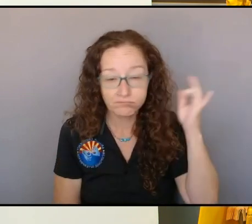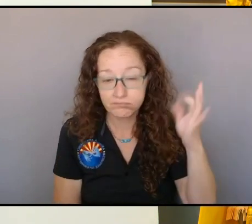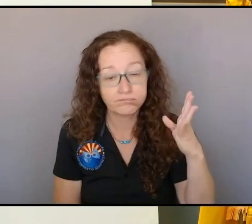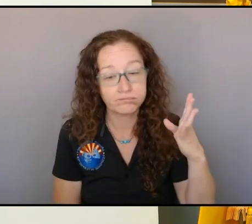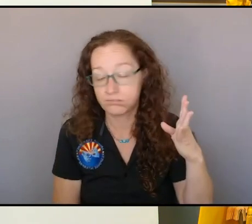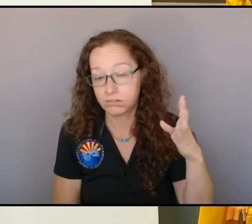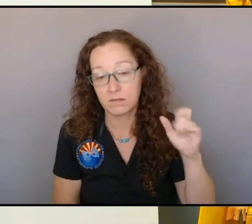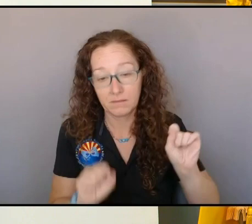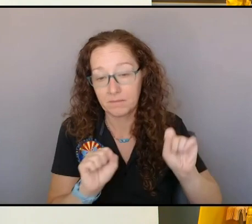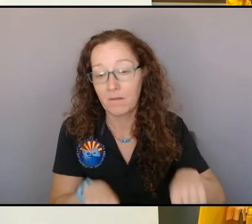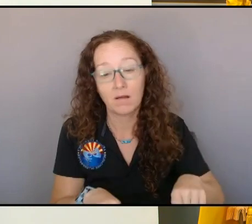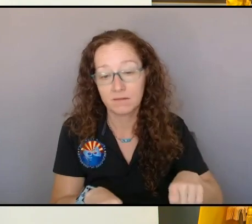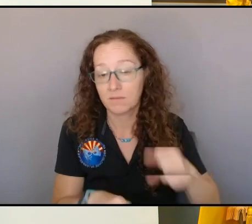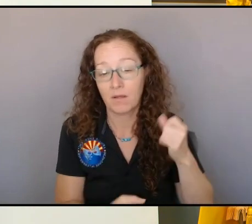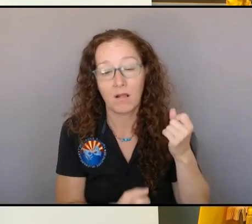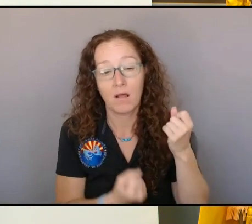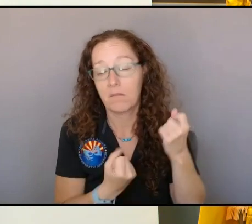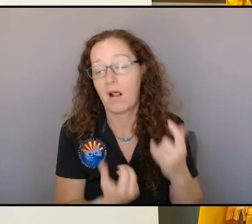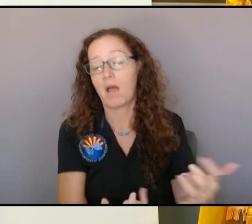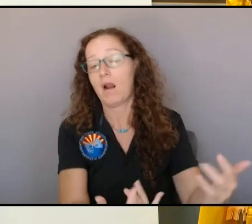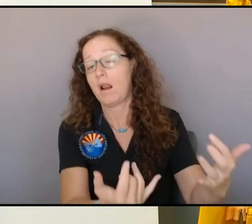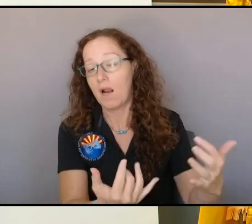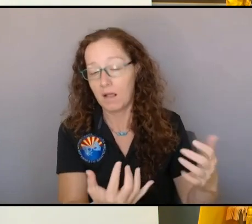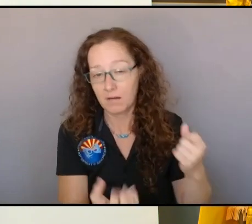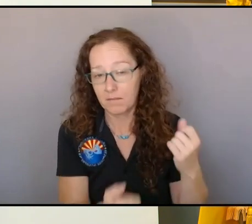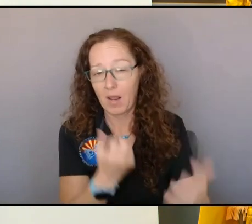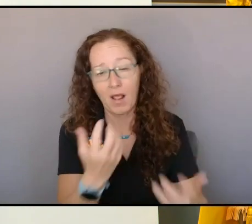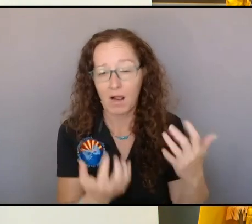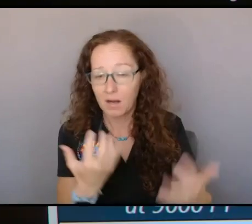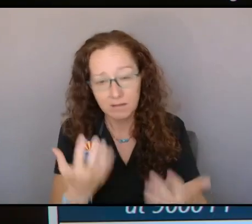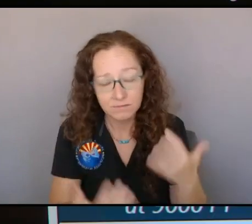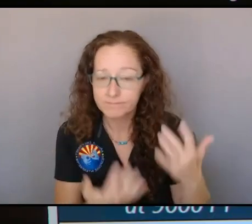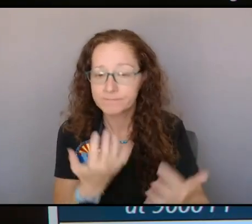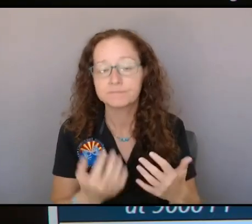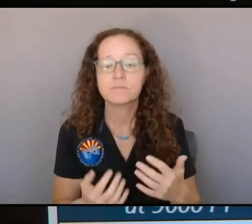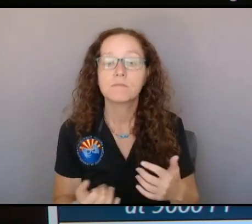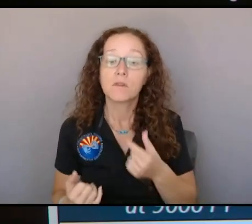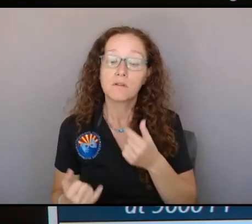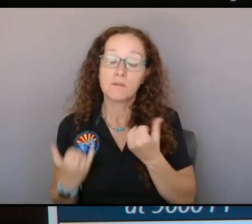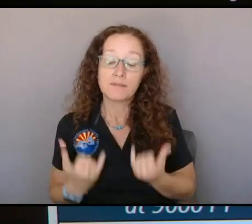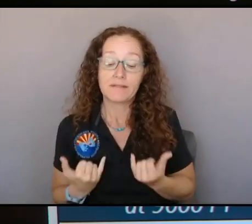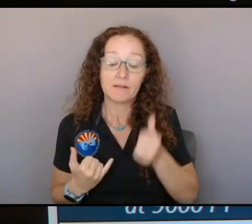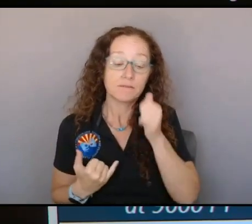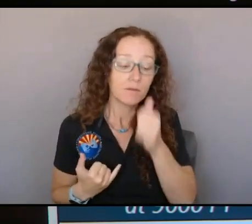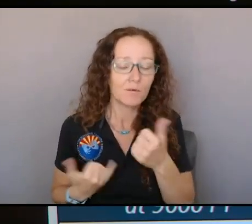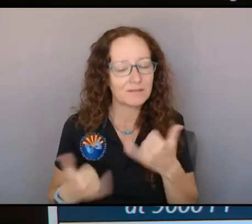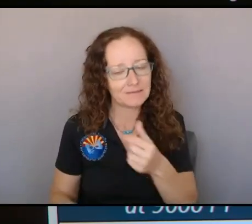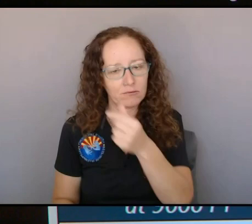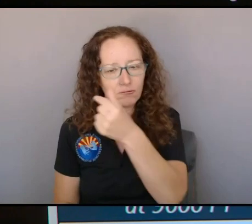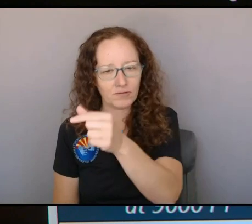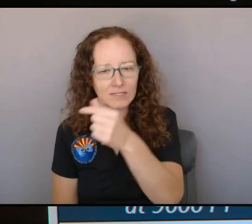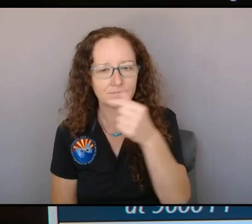conditions. So we still have some green boxes in today. And tomorrow we're going to start flushing that moisture today. So